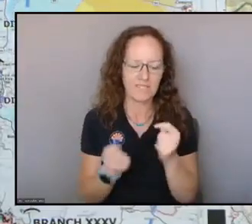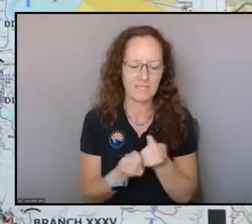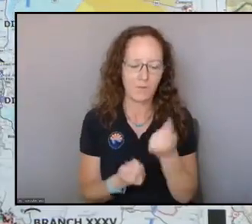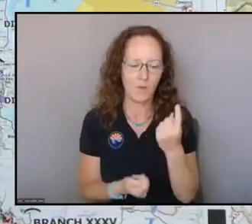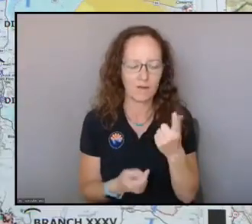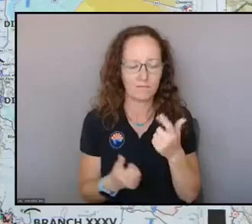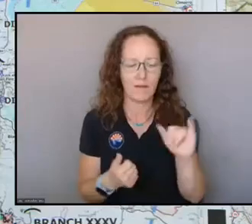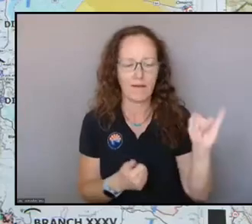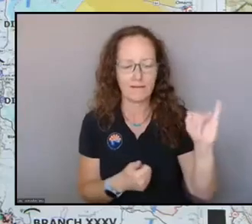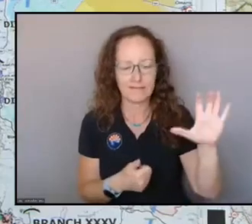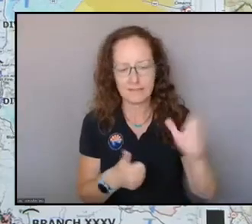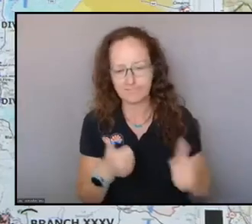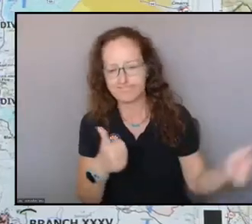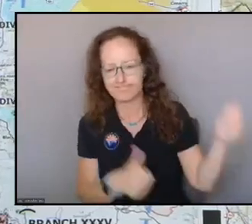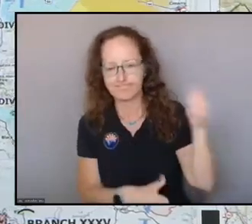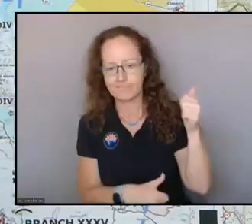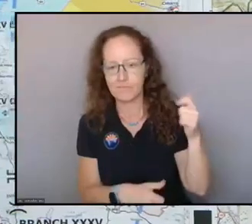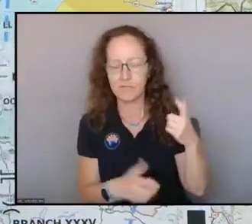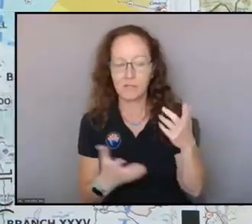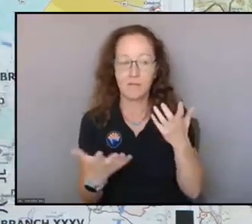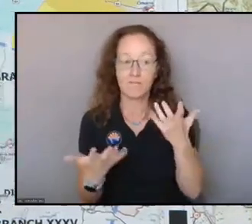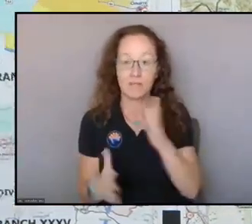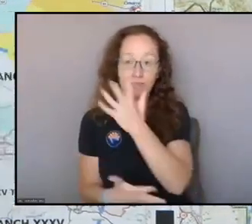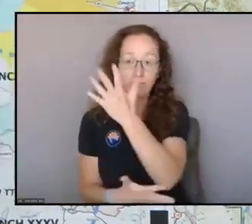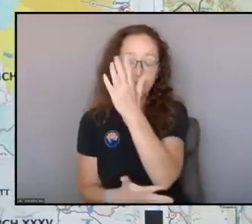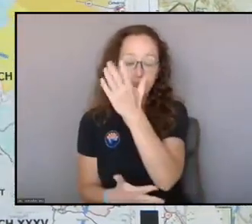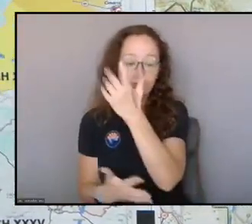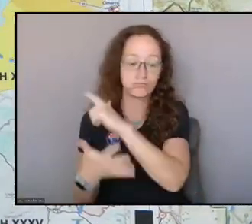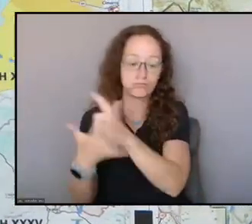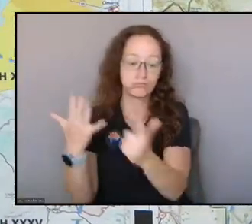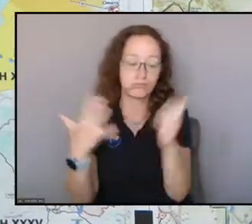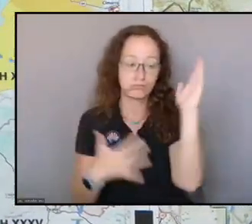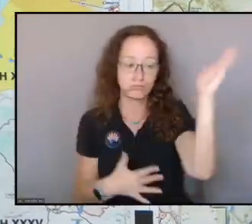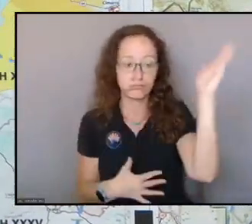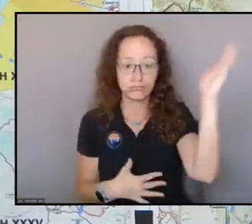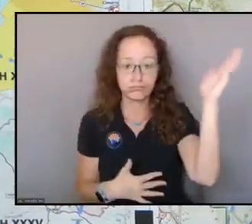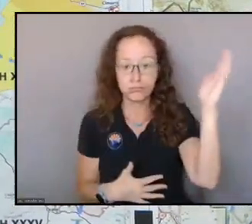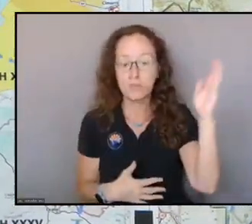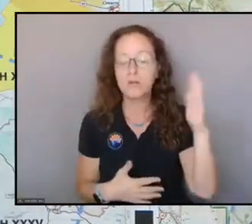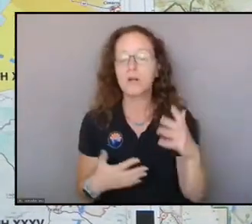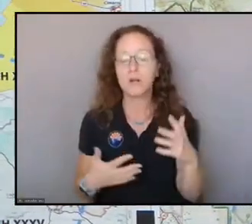OF PROGRESS, A LOT OF WORK BEING DONE BY THE FIRE CREWS